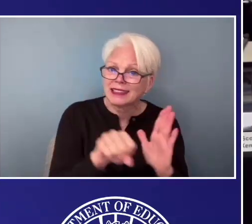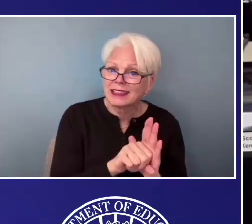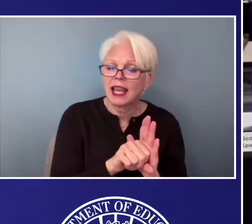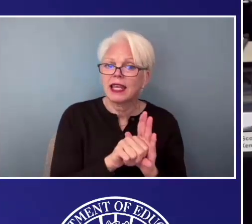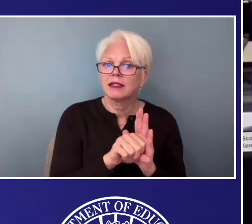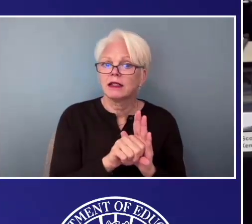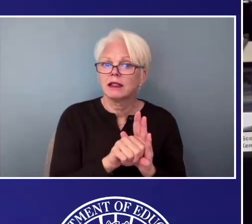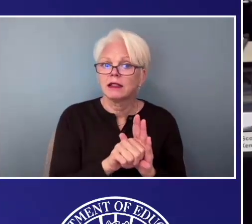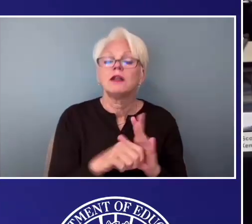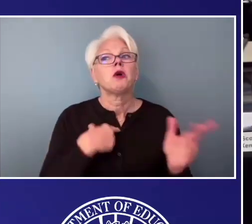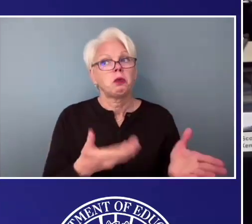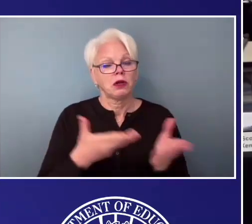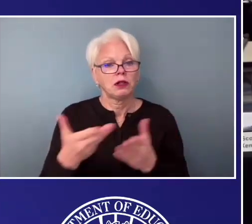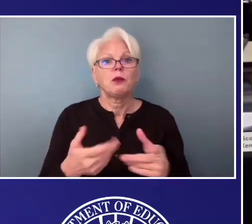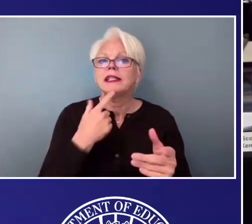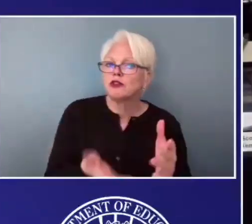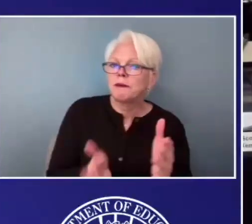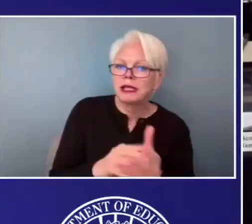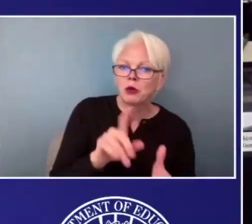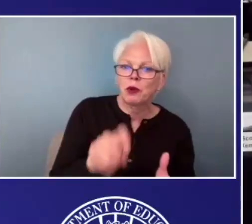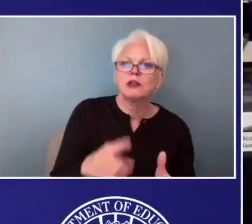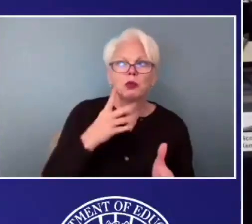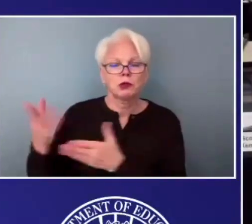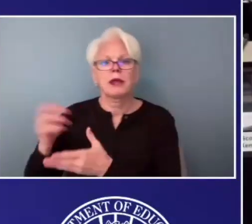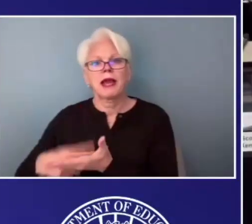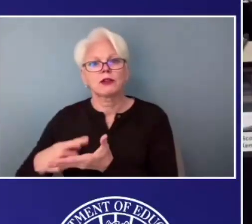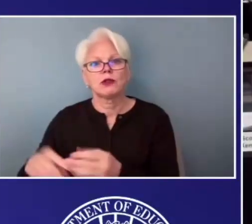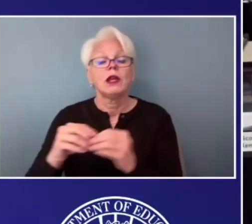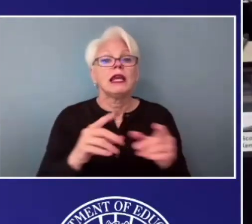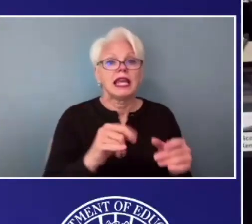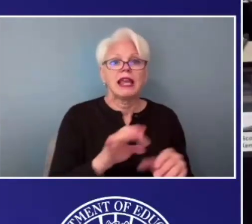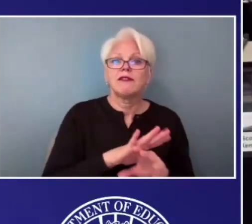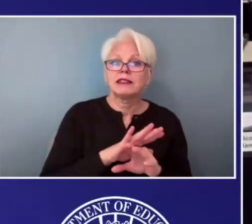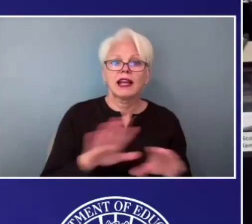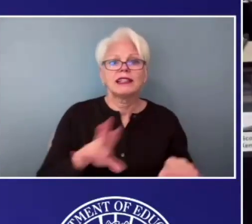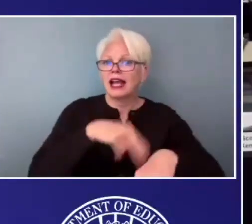We'll take that back. Say that question again for me. If it's a non-national license -- It's a non-national license. So imagine a